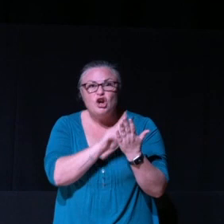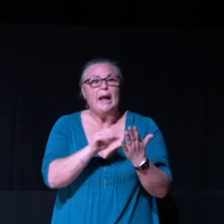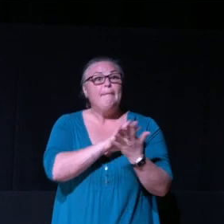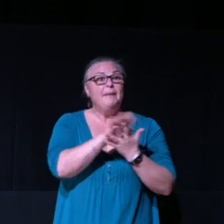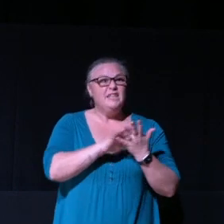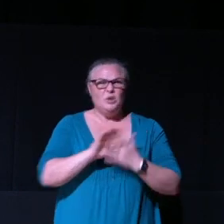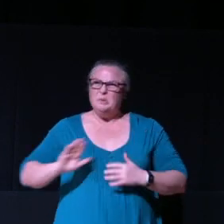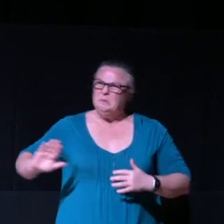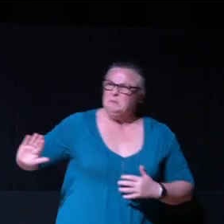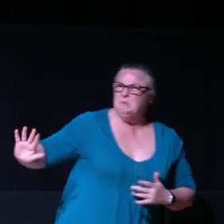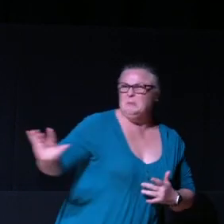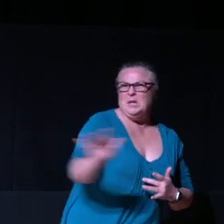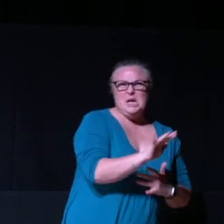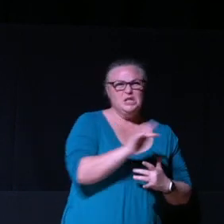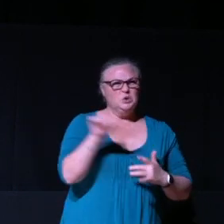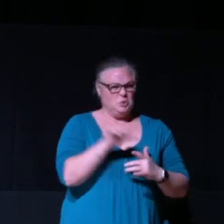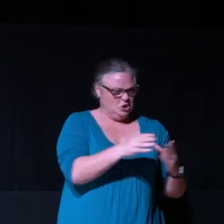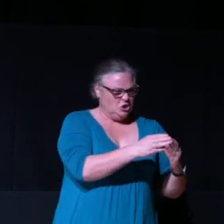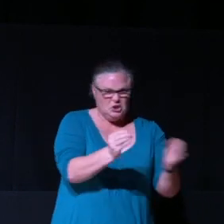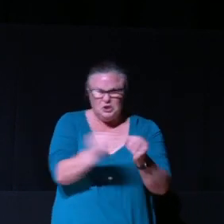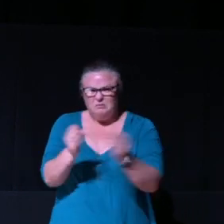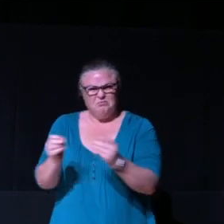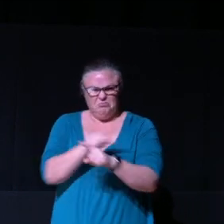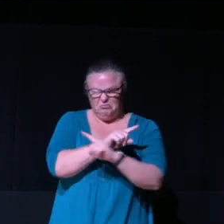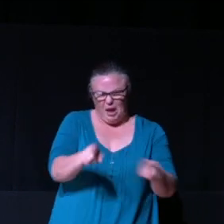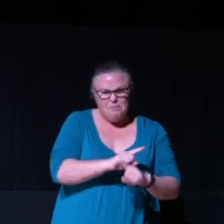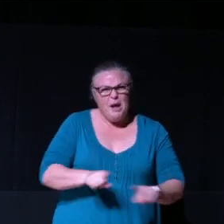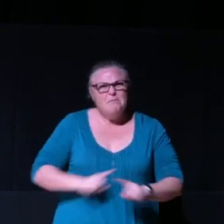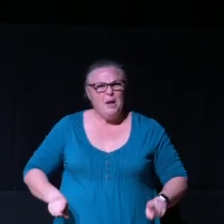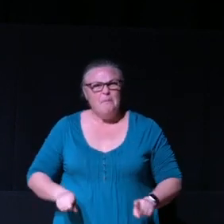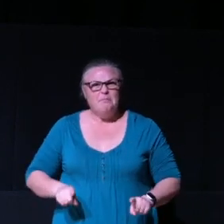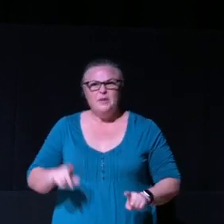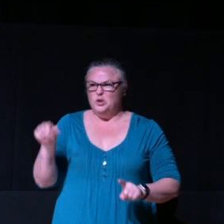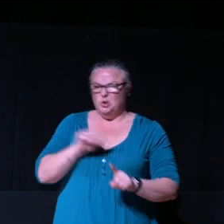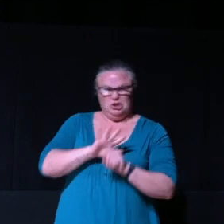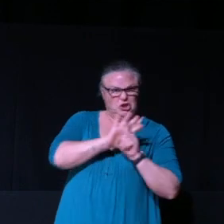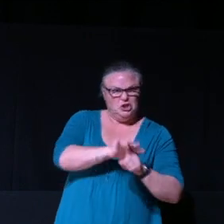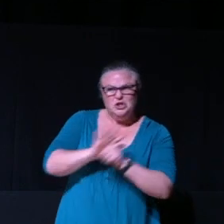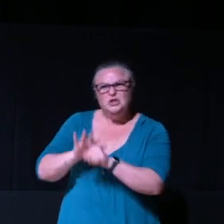way of expressing disapproval and exerting social pressure. OK, some of you may have